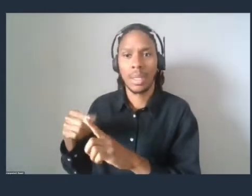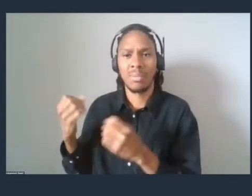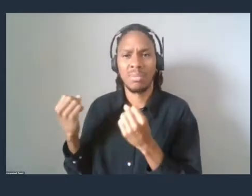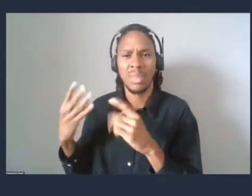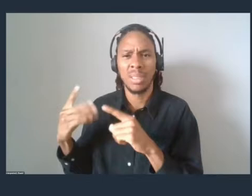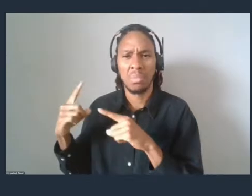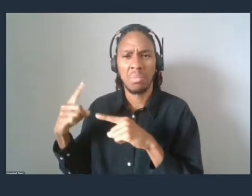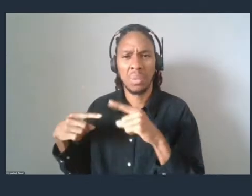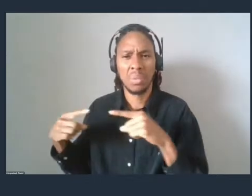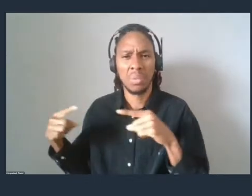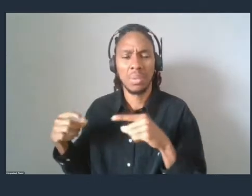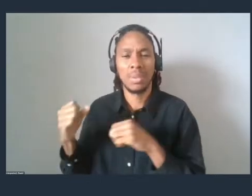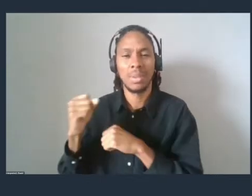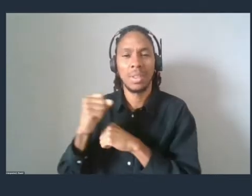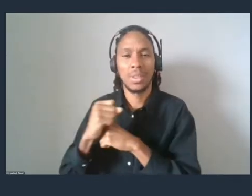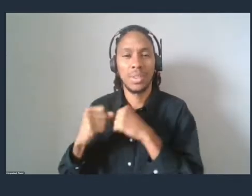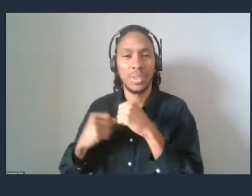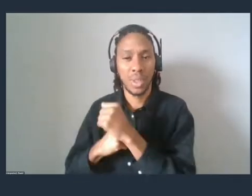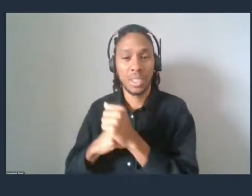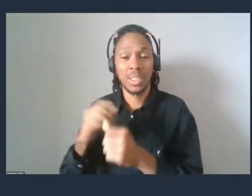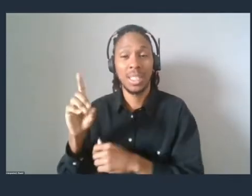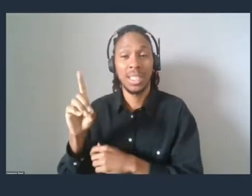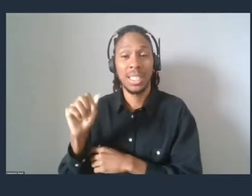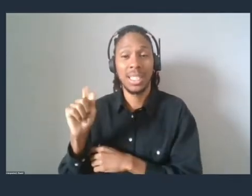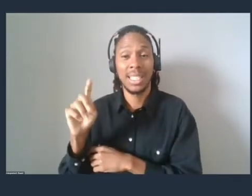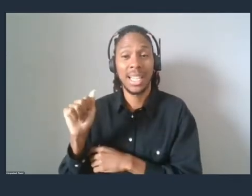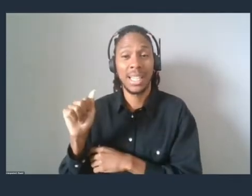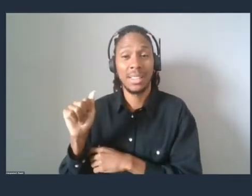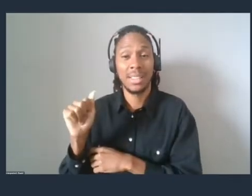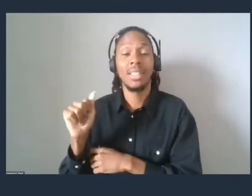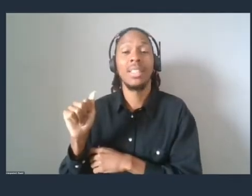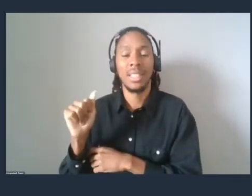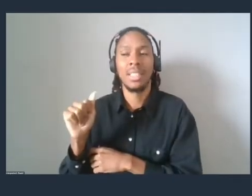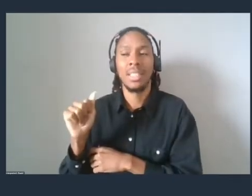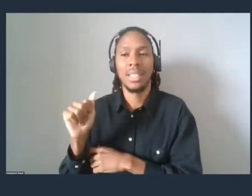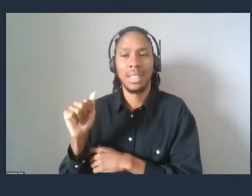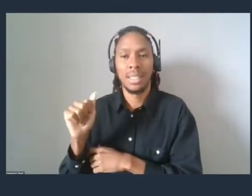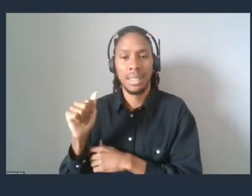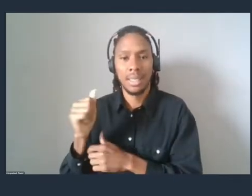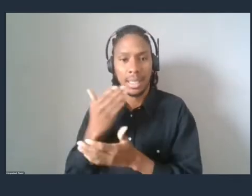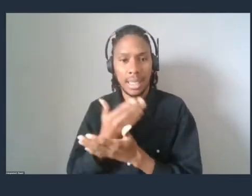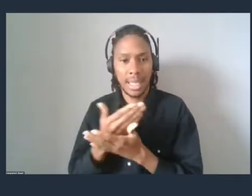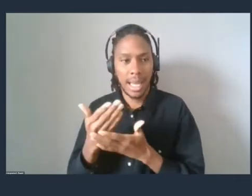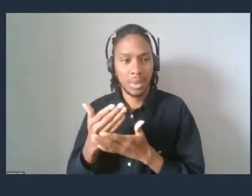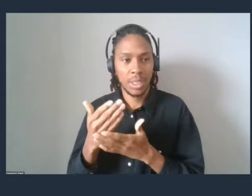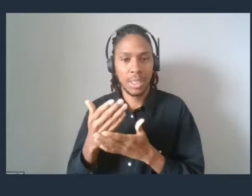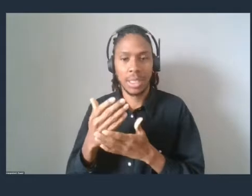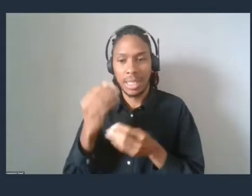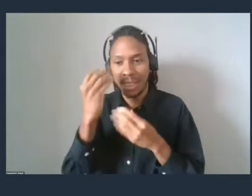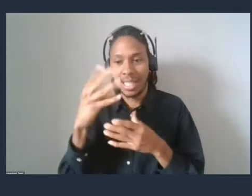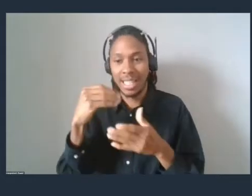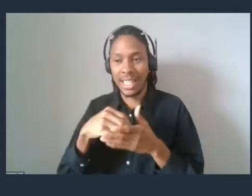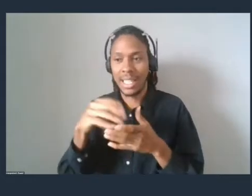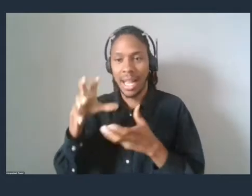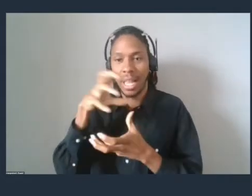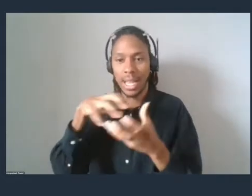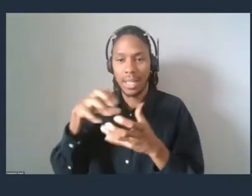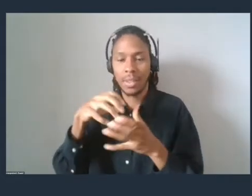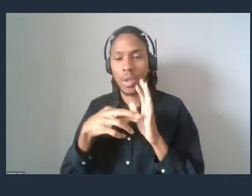The structured data is these objects, this data in the cloud actually represents databases and tables,